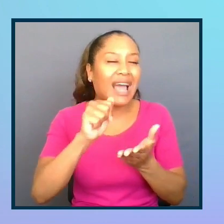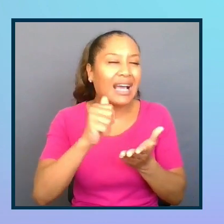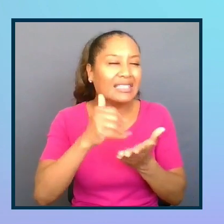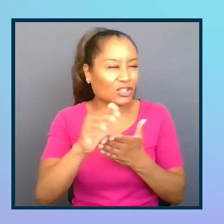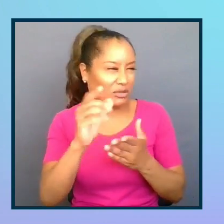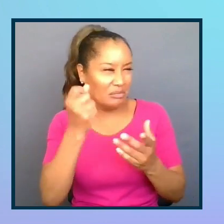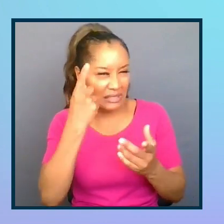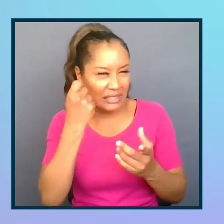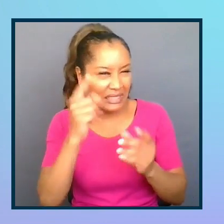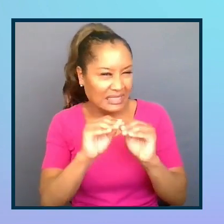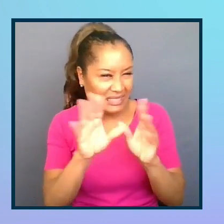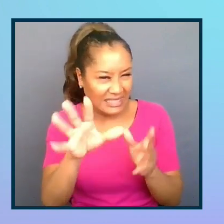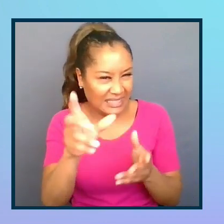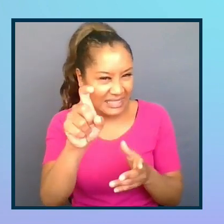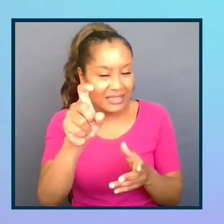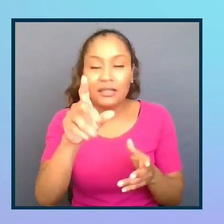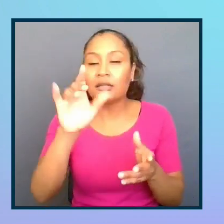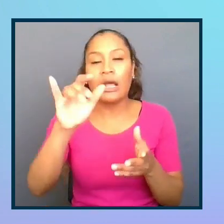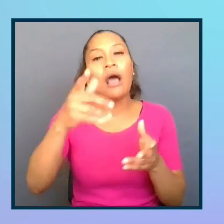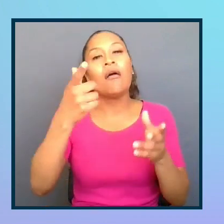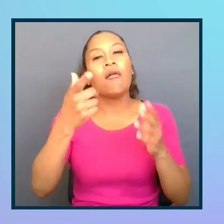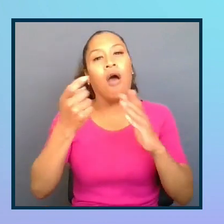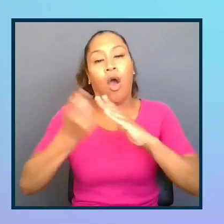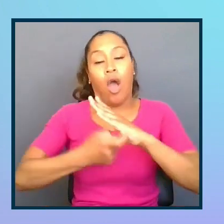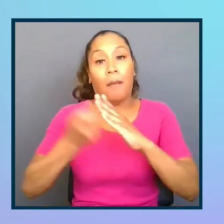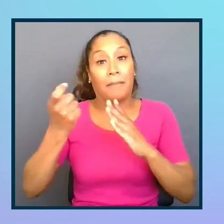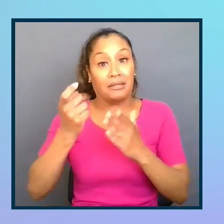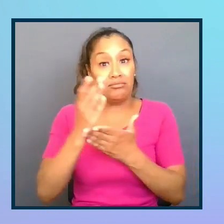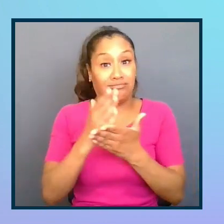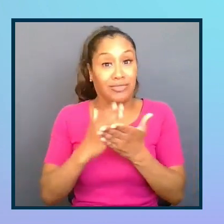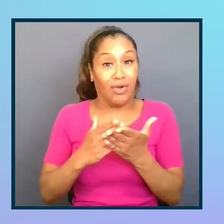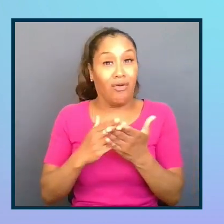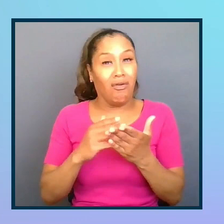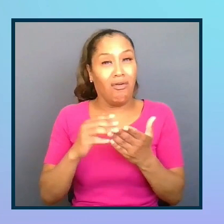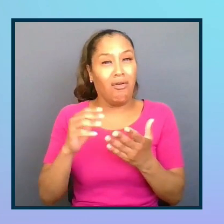So yeah, the automation side of it is a great area, I think,